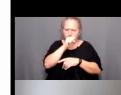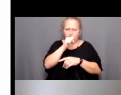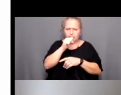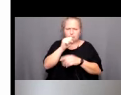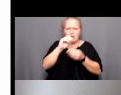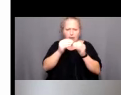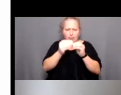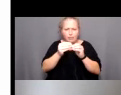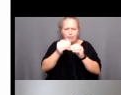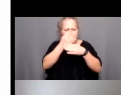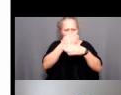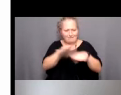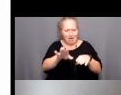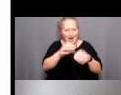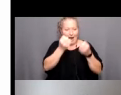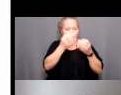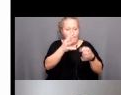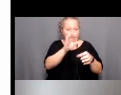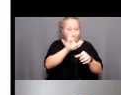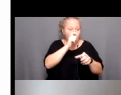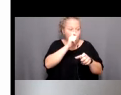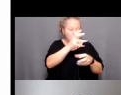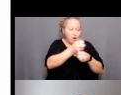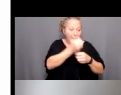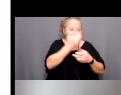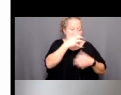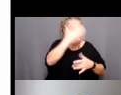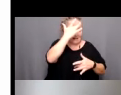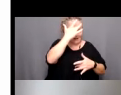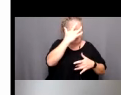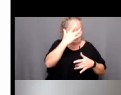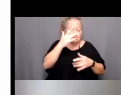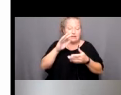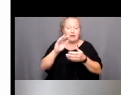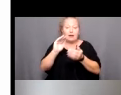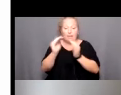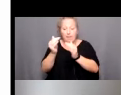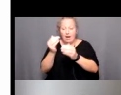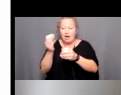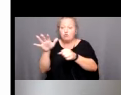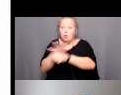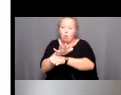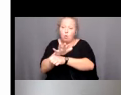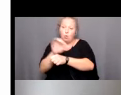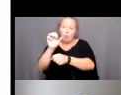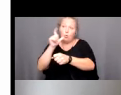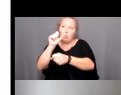dividing of number of workers with heat illness by the total number of workers employed in California over the same time period,